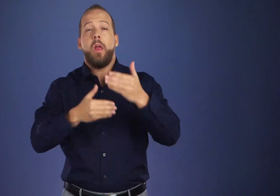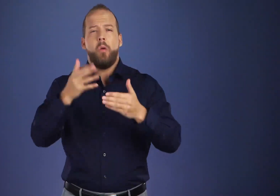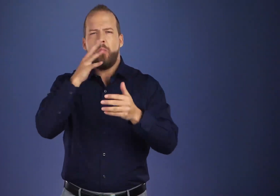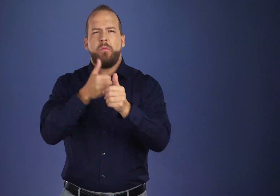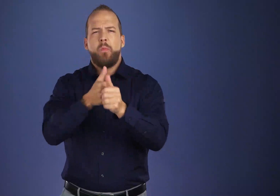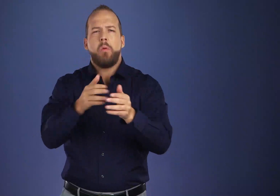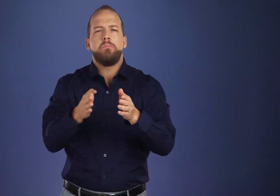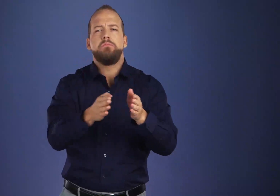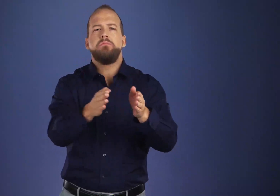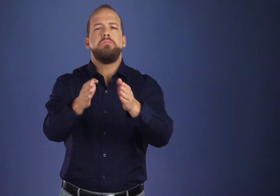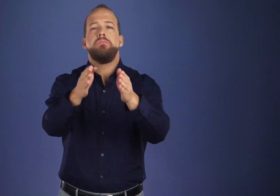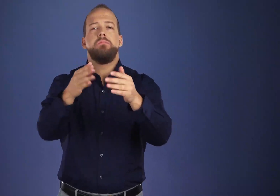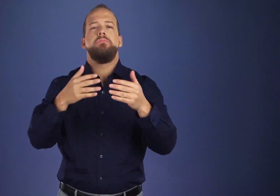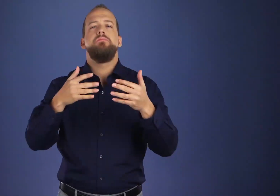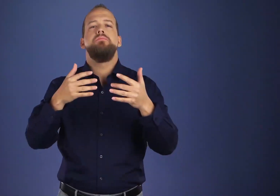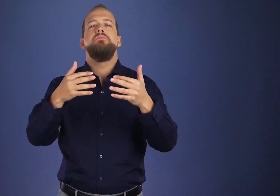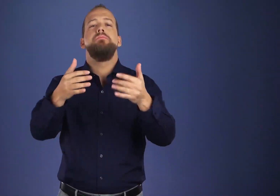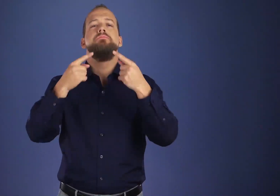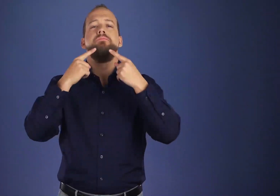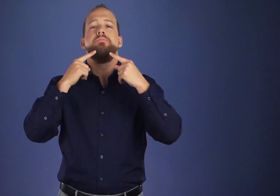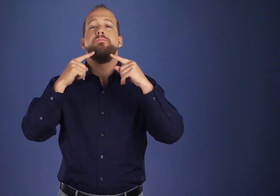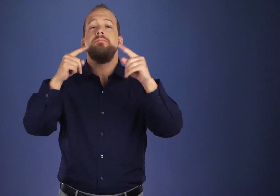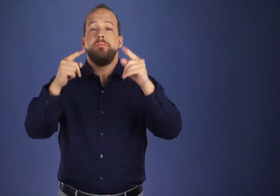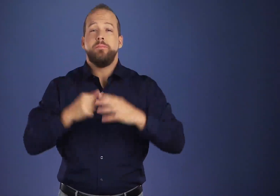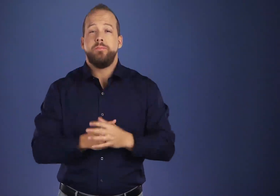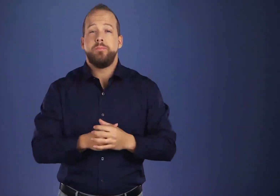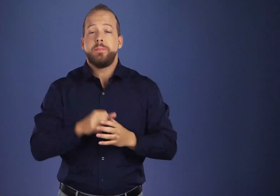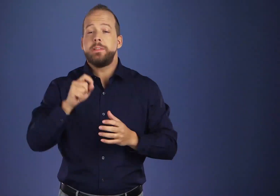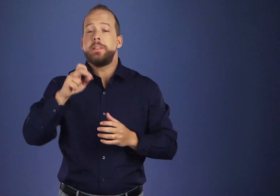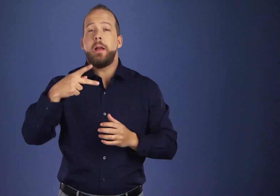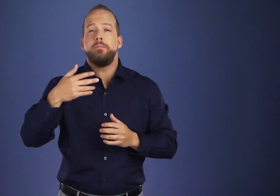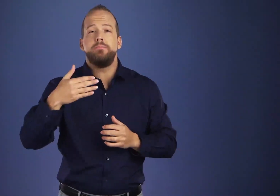“a decision to turn our will and our lives